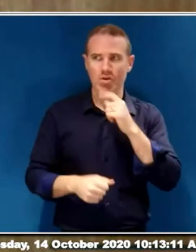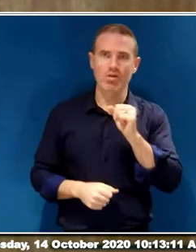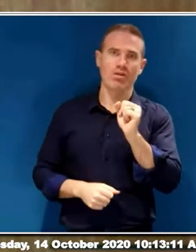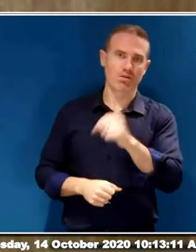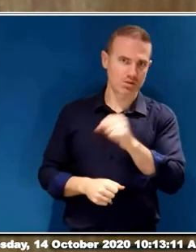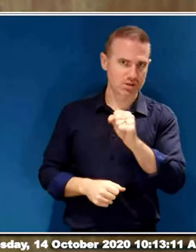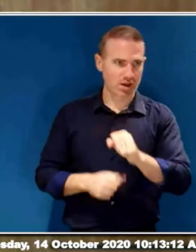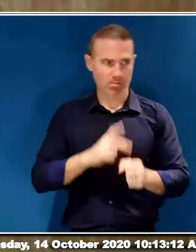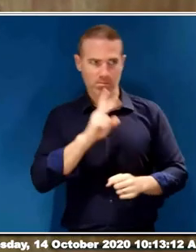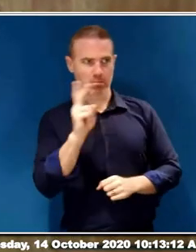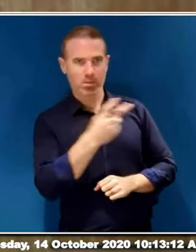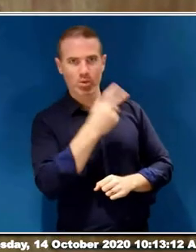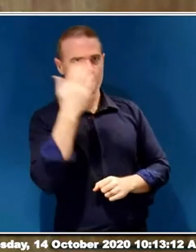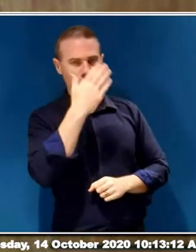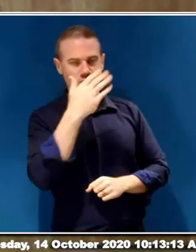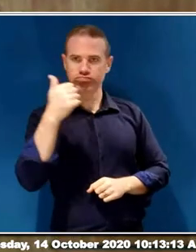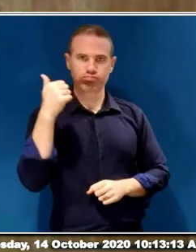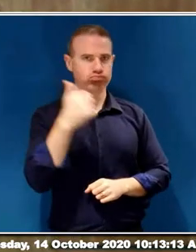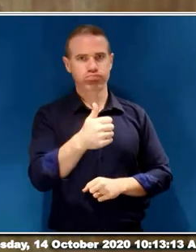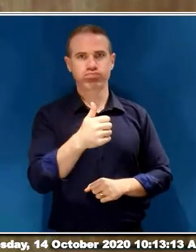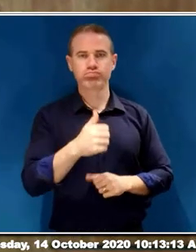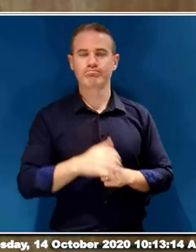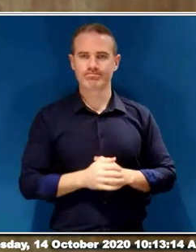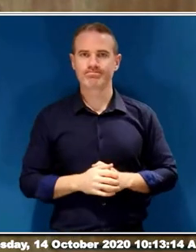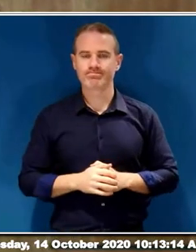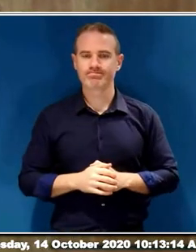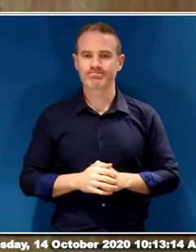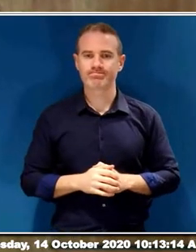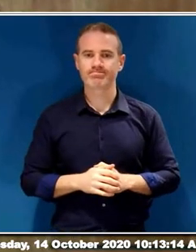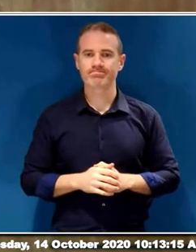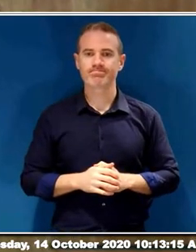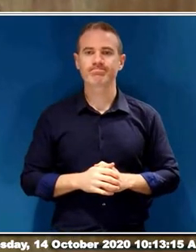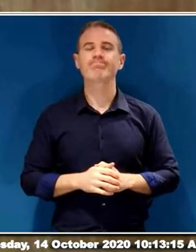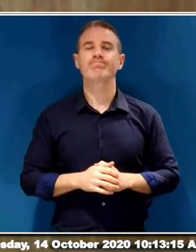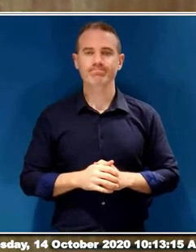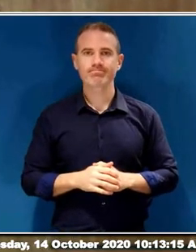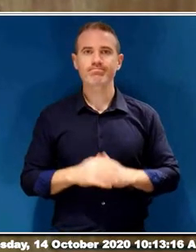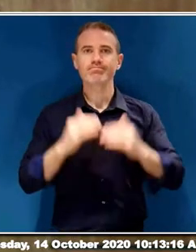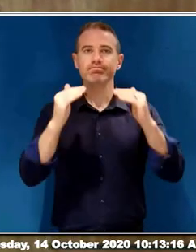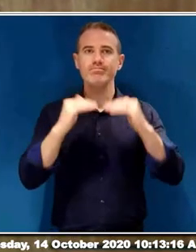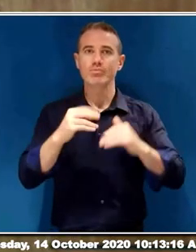The dual placement finished in 2011 and Kobe returned to